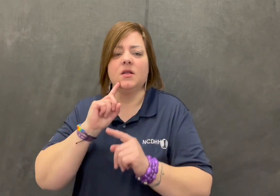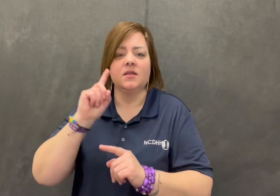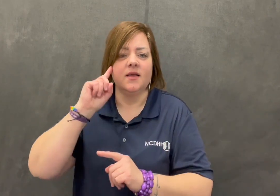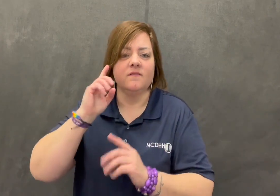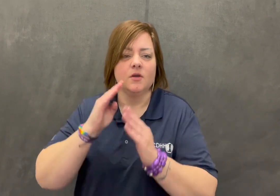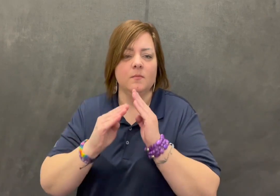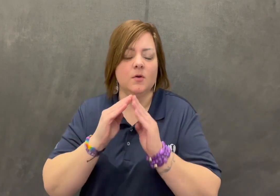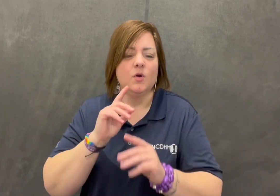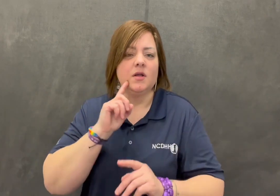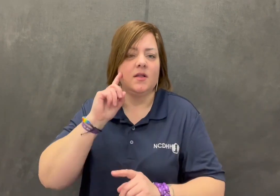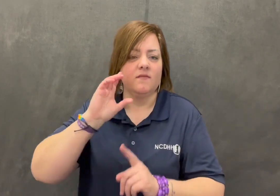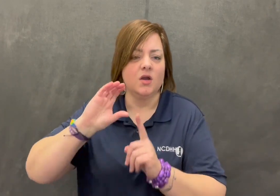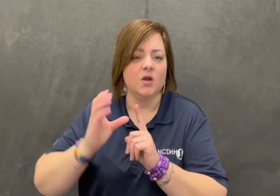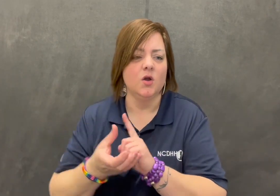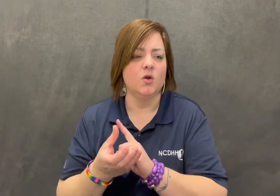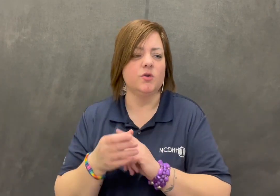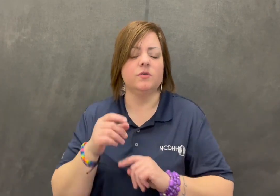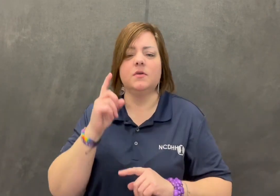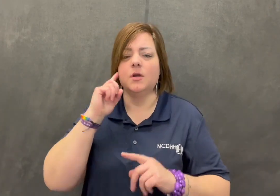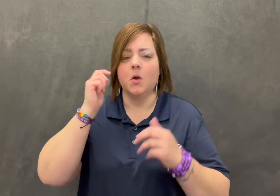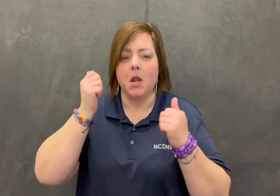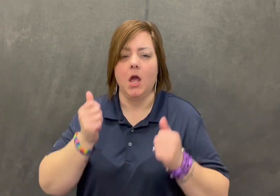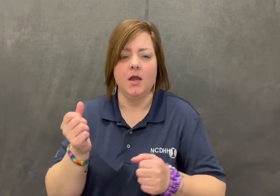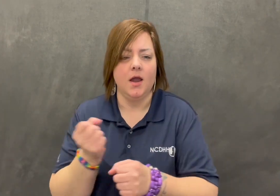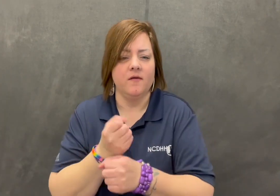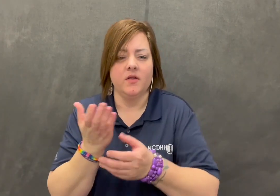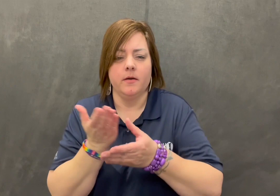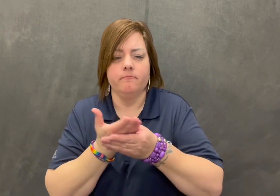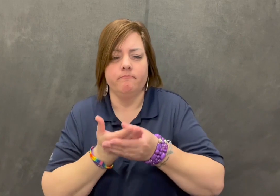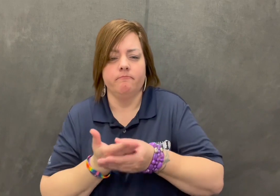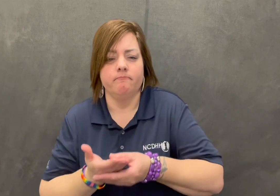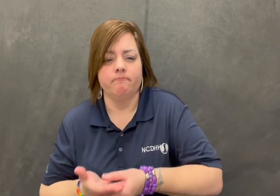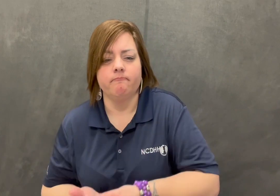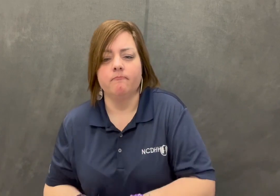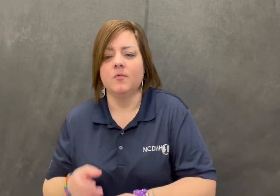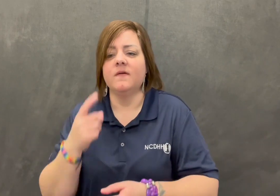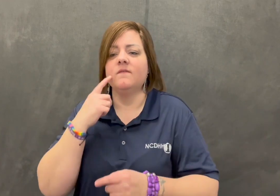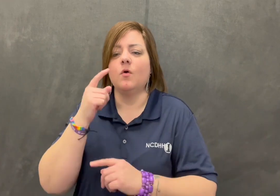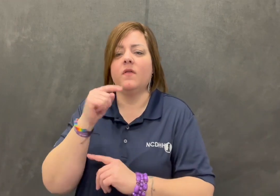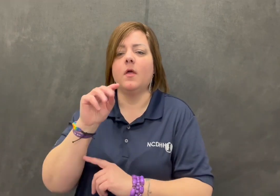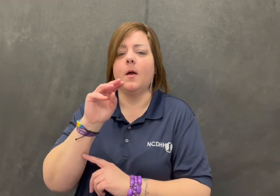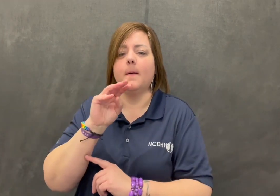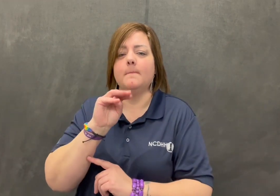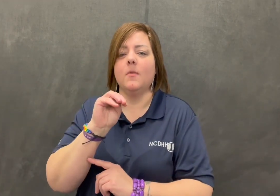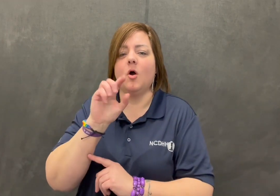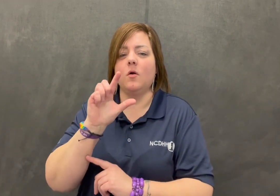and articles about the deaf community, Deaf culture, hearing loss, all of that was in the